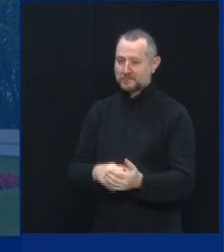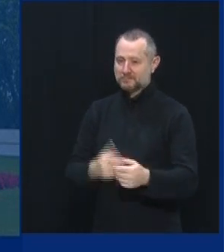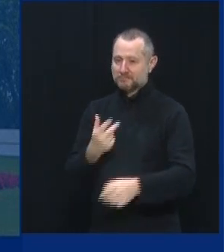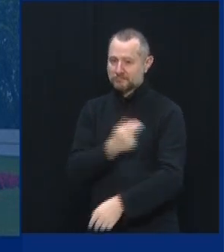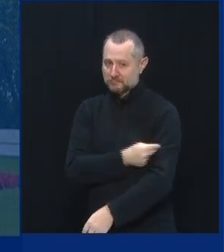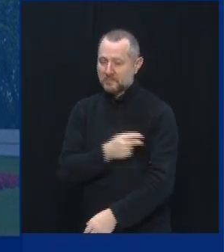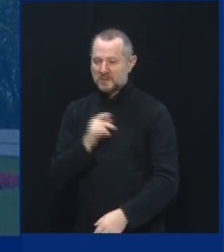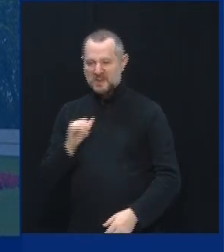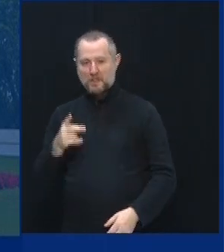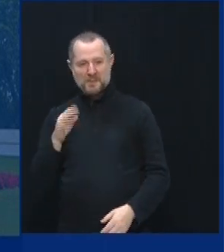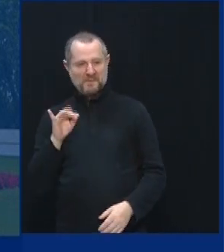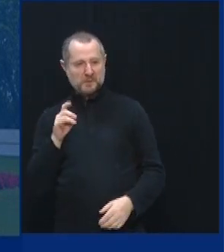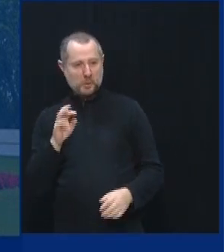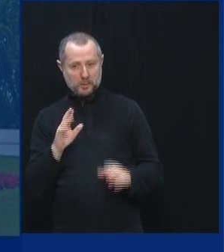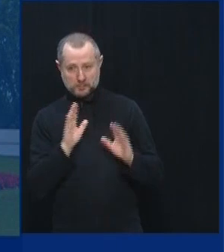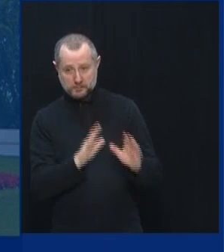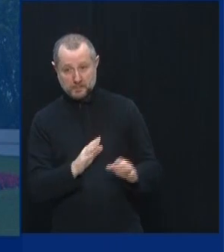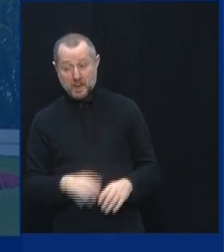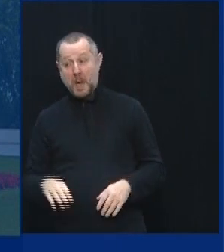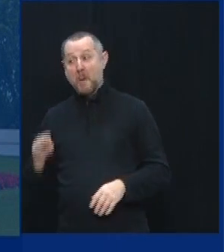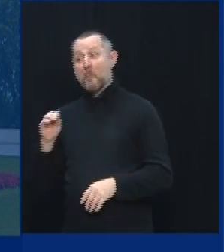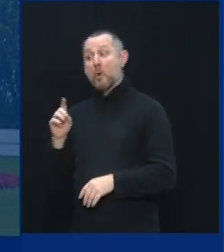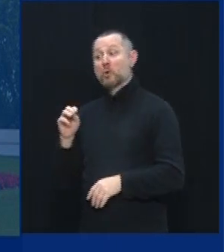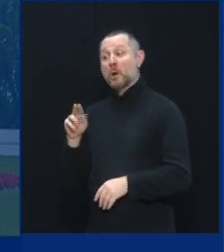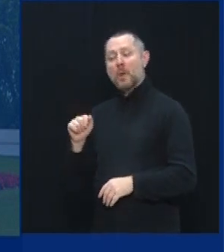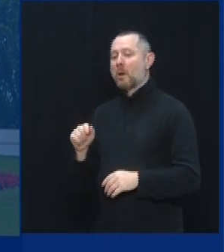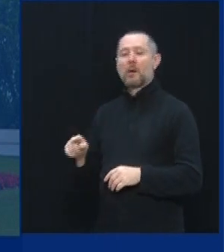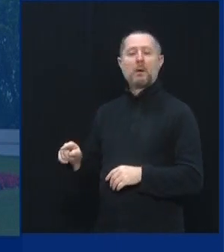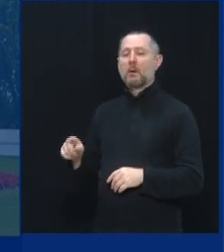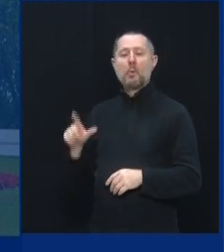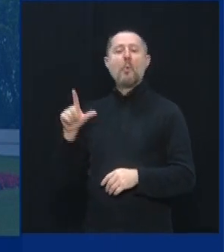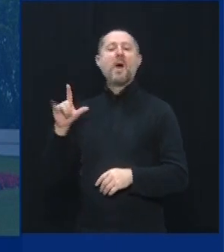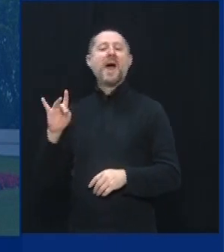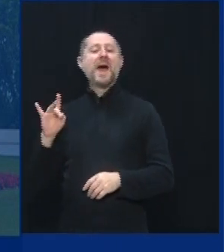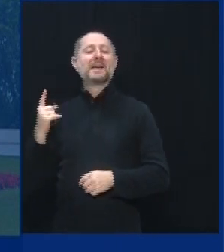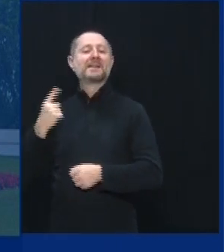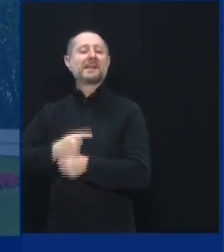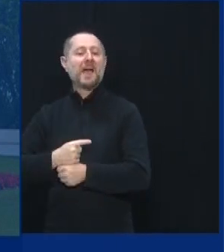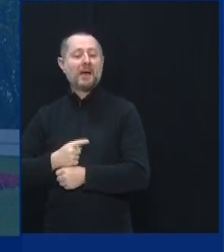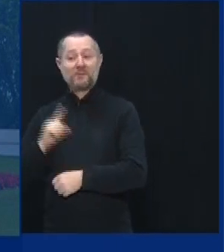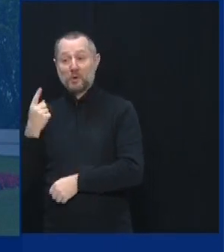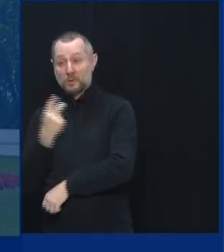FIRST DOSE, THEN IN 21 DAYS, THAT PERSON HAS TO COME BACK FOR A SECOND DOSE, IF IT'S A PFIZER,